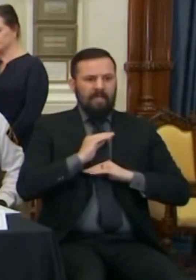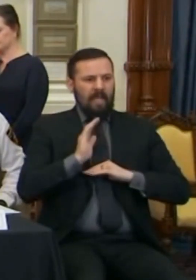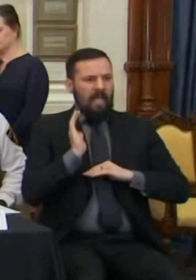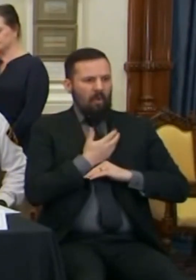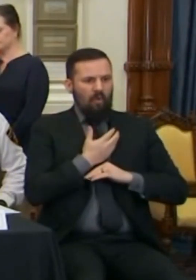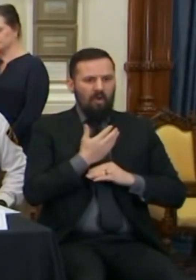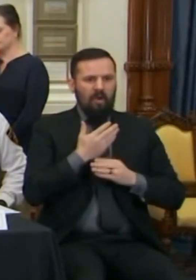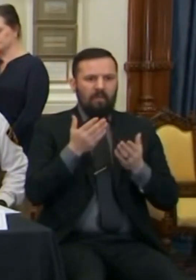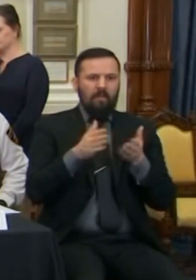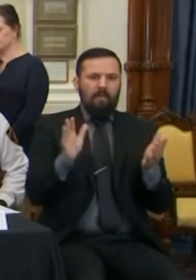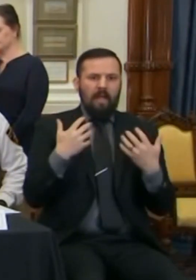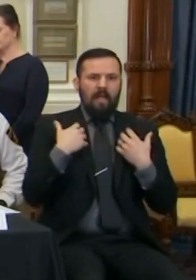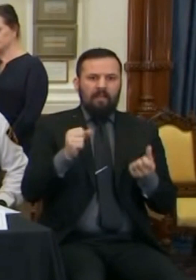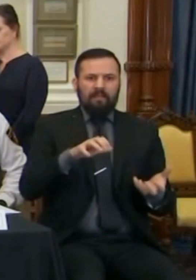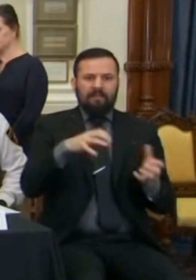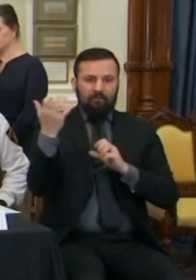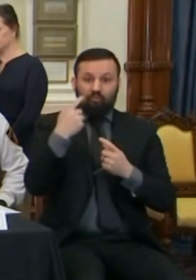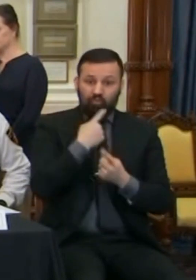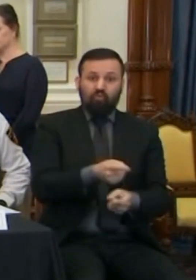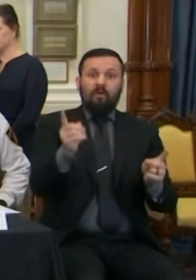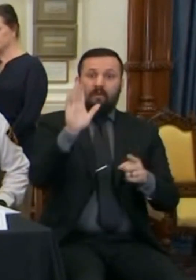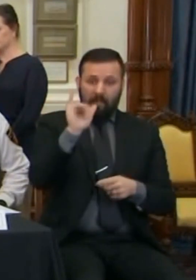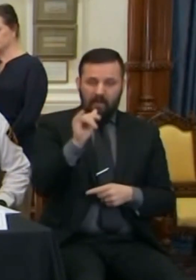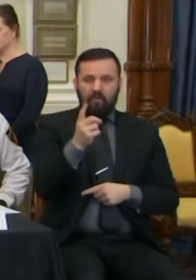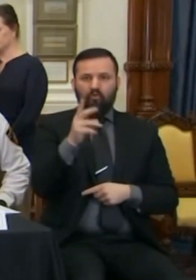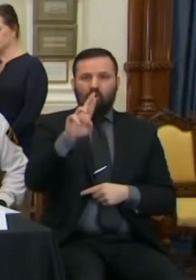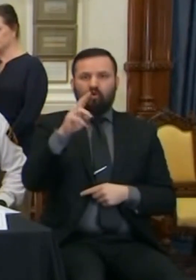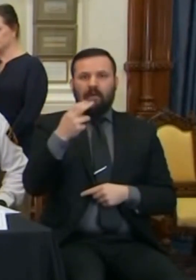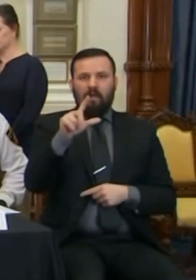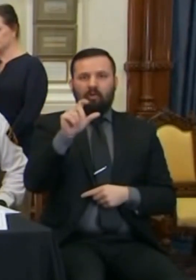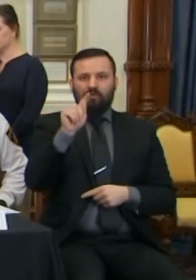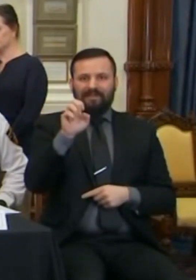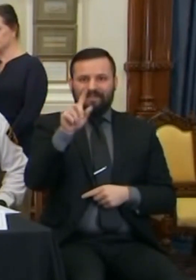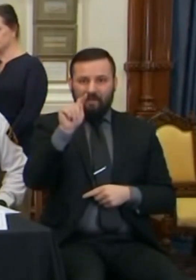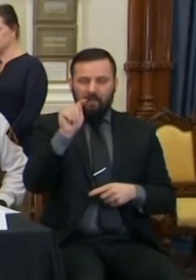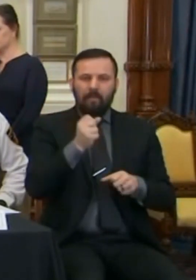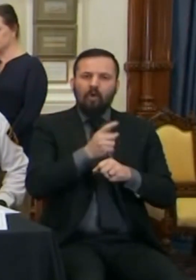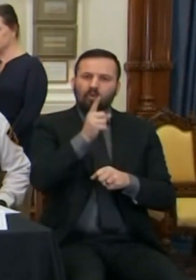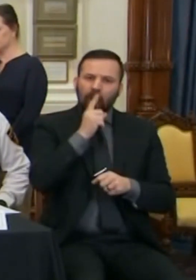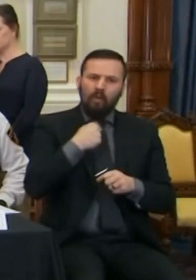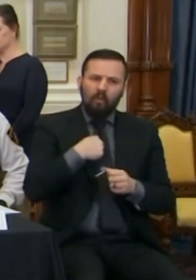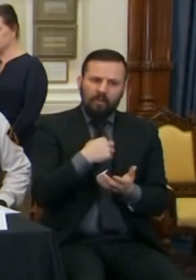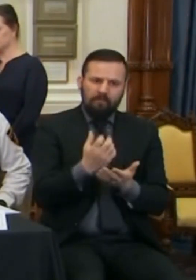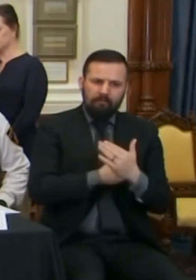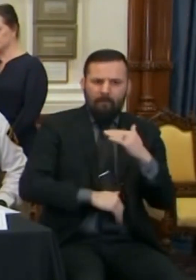issued by dr. Heller stent to ensure that we maximize safety and health for